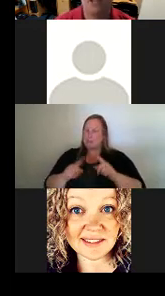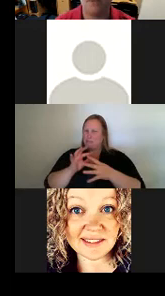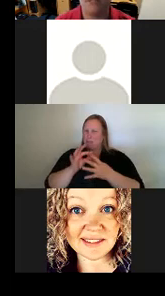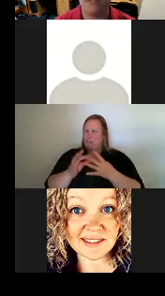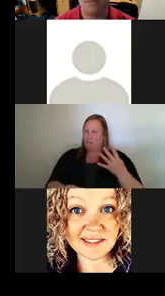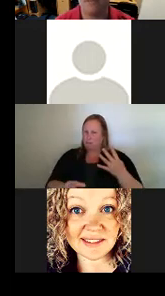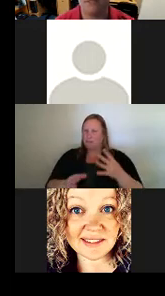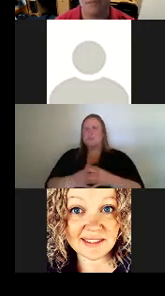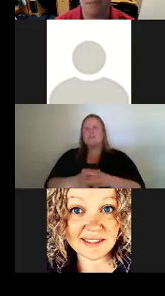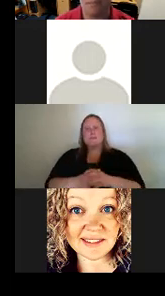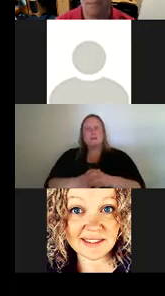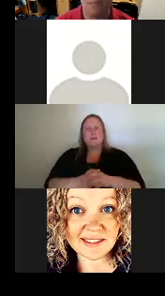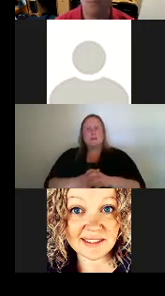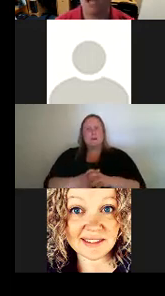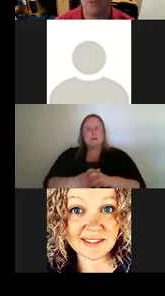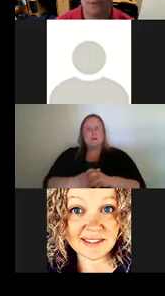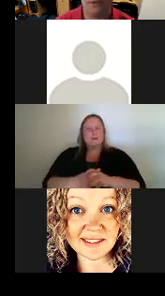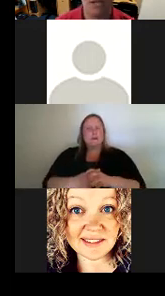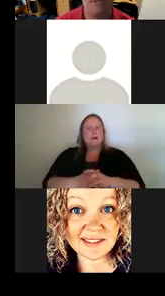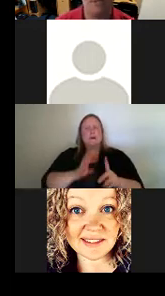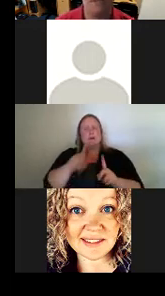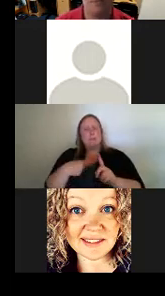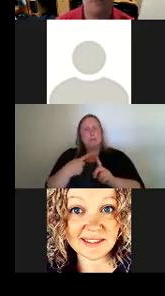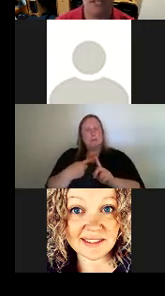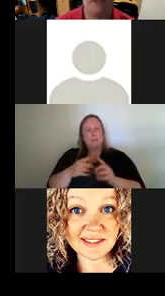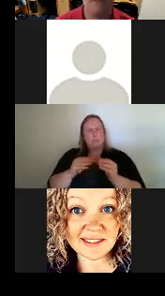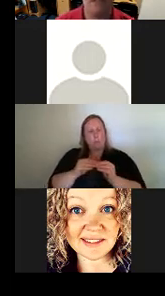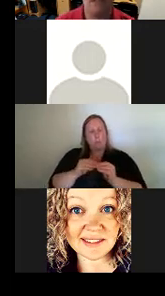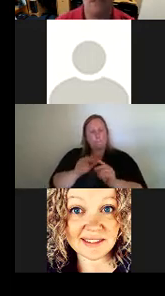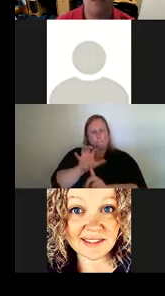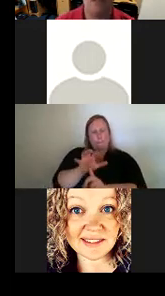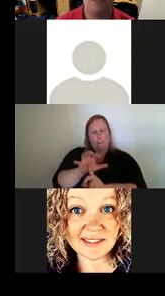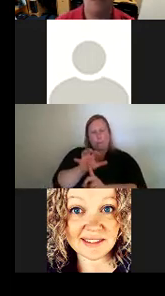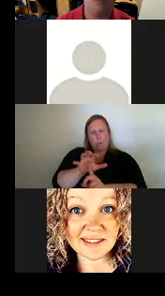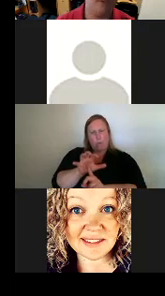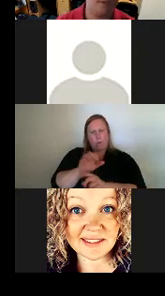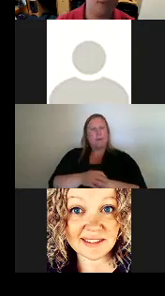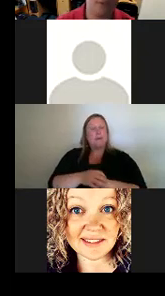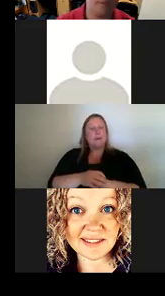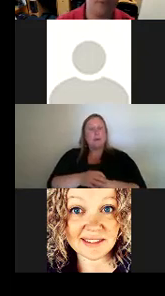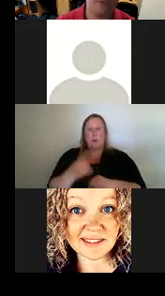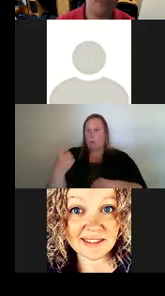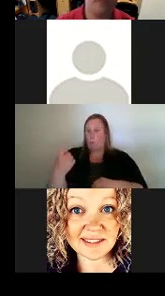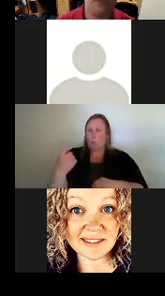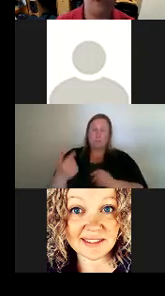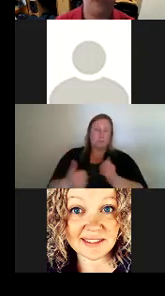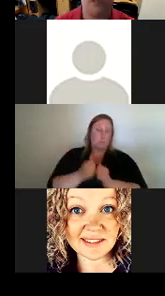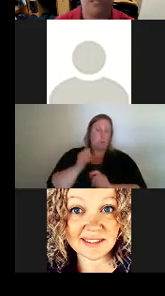I WILL TALK ABOUT SOME OF THE MORE POPULAR OPTIONS TODAY. ONE OF THE MOST POPULAR THAT HAS BEEN AROUND A LONG TIME IS